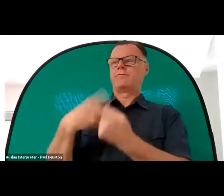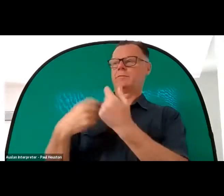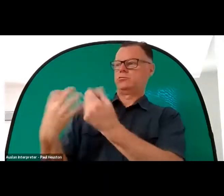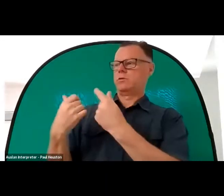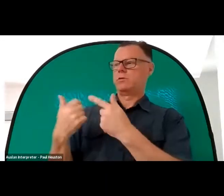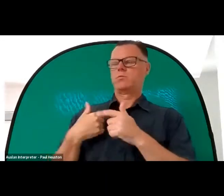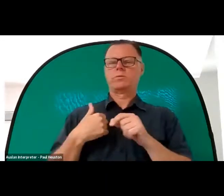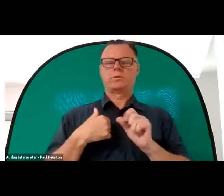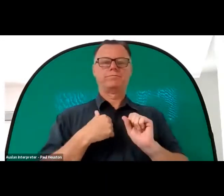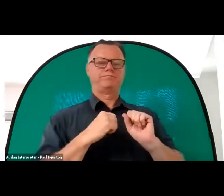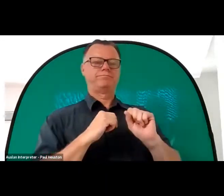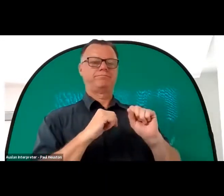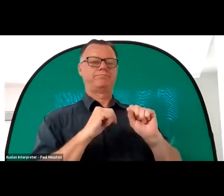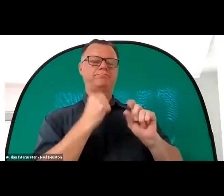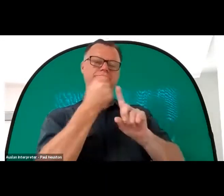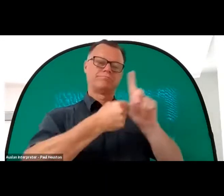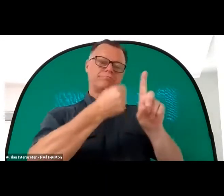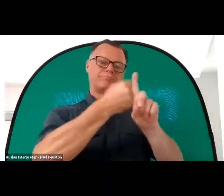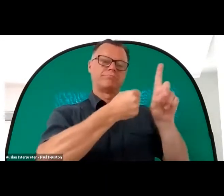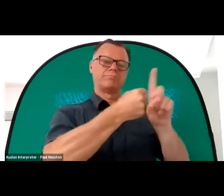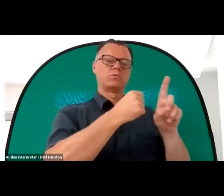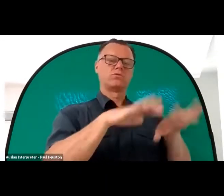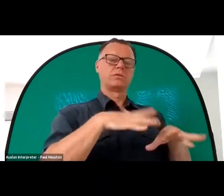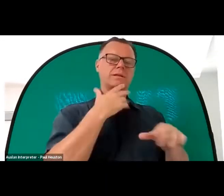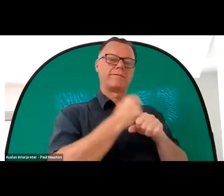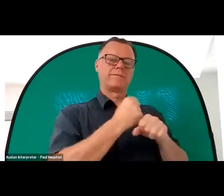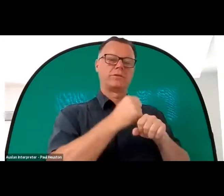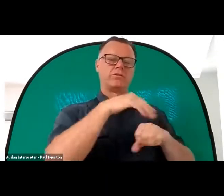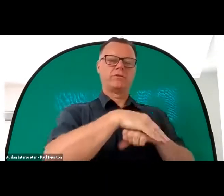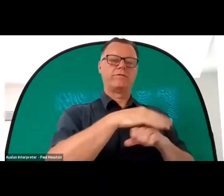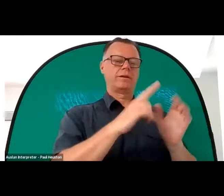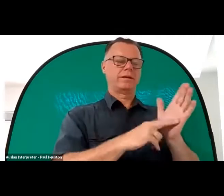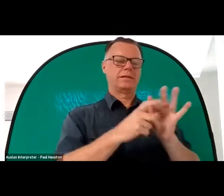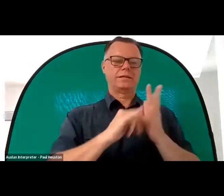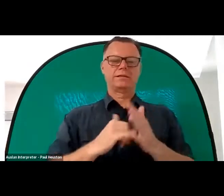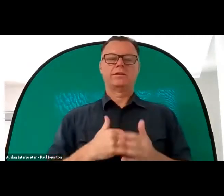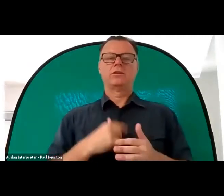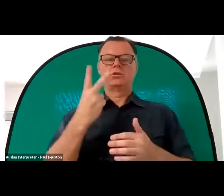provide feedback to our survey about your experience, then